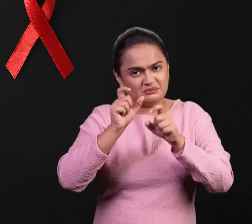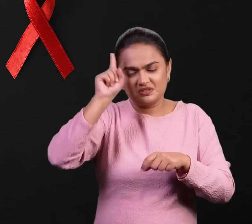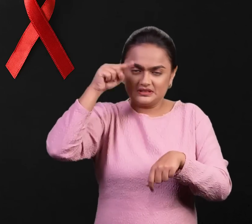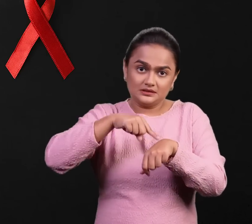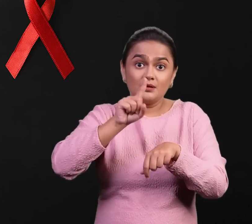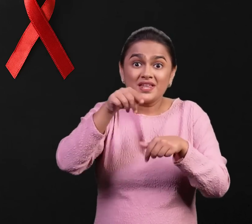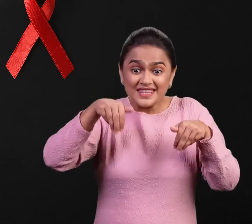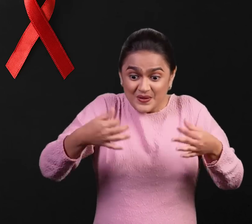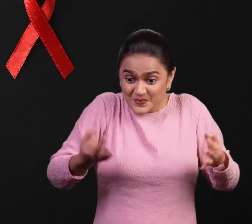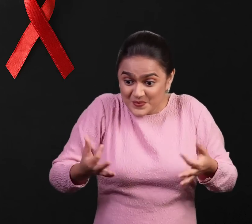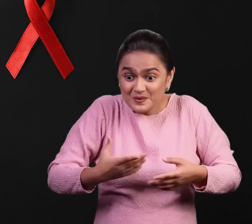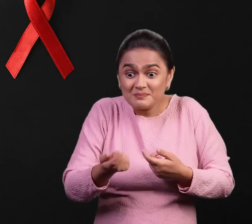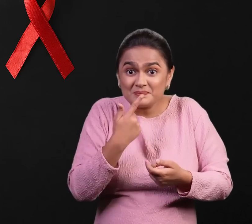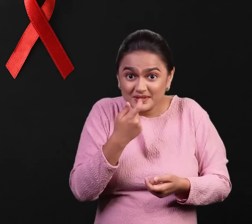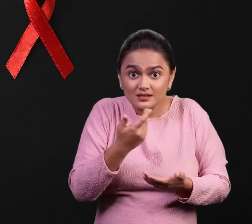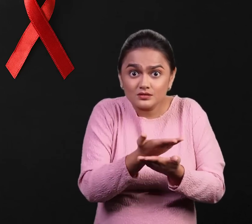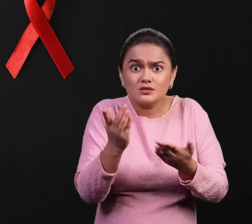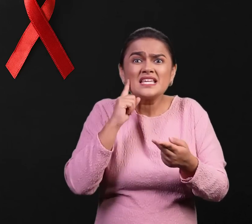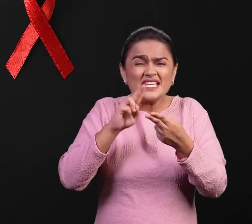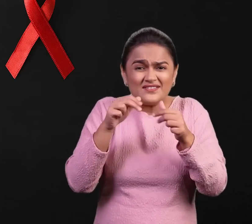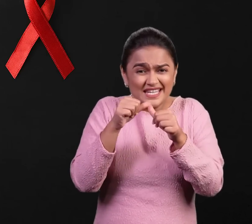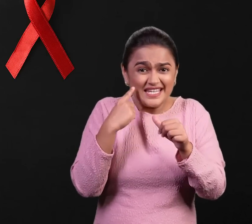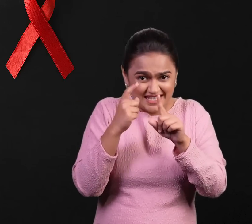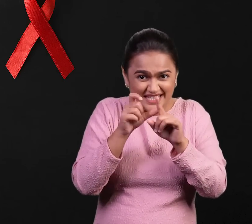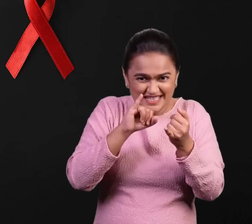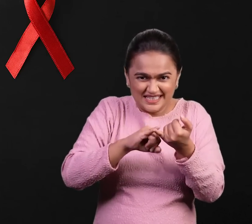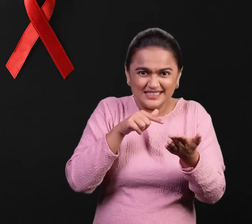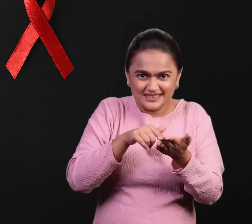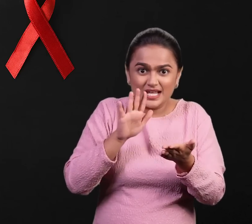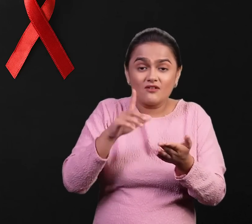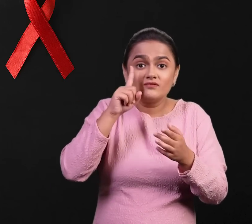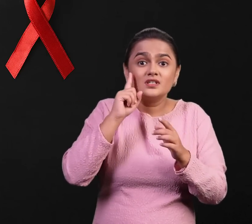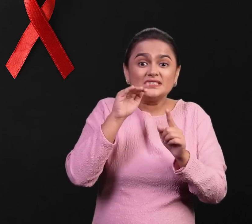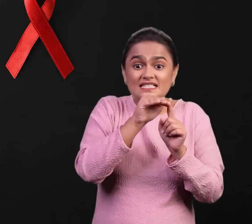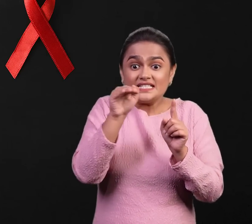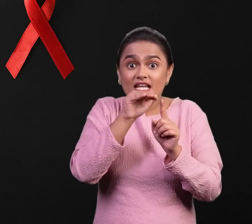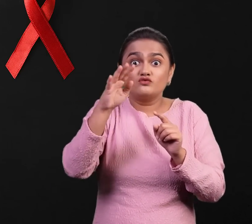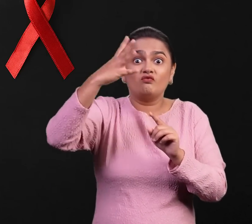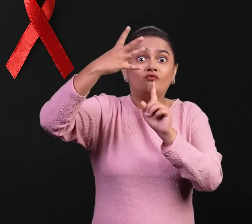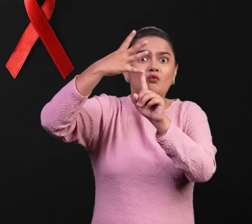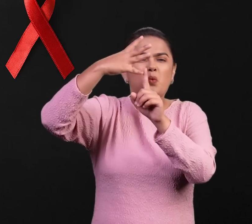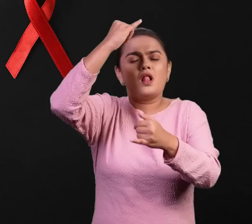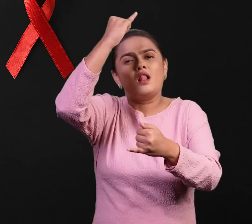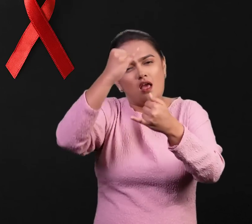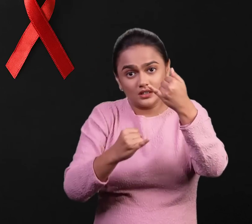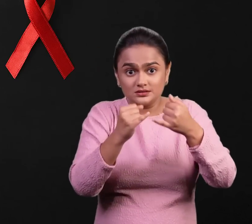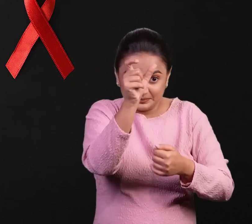Now that medication is available, even if a person reaches Stage IV and develops AIDS,